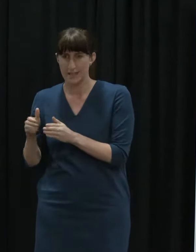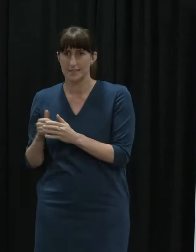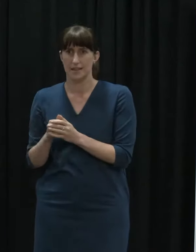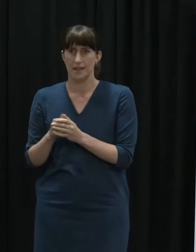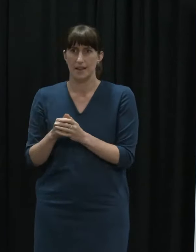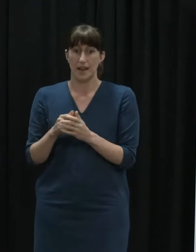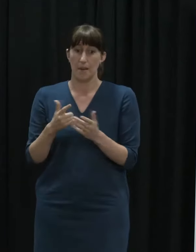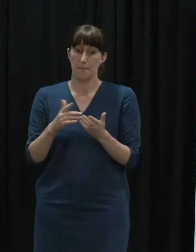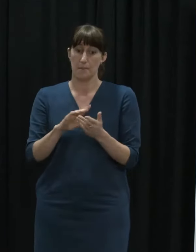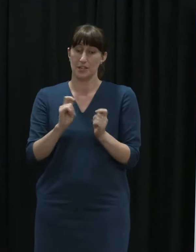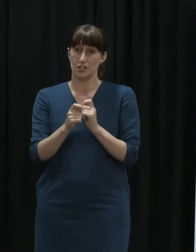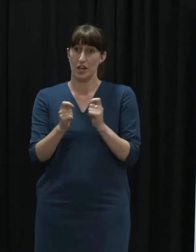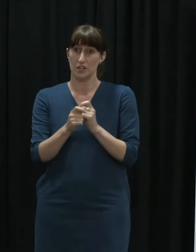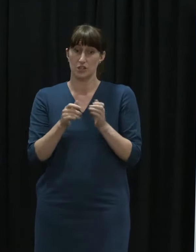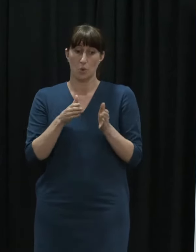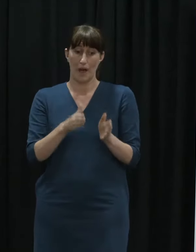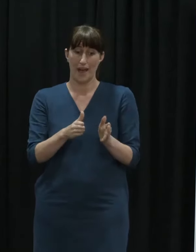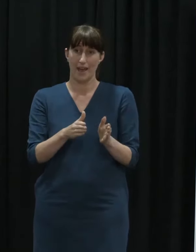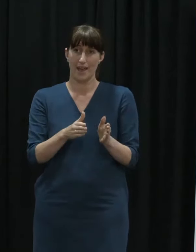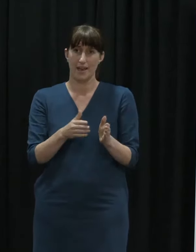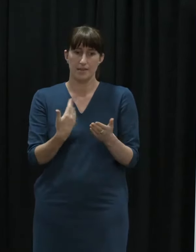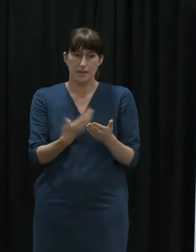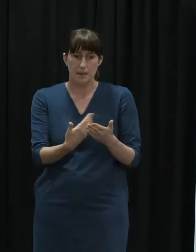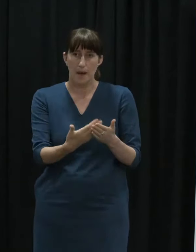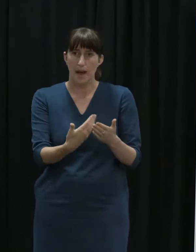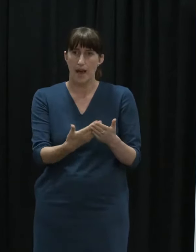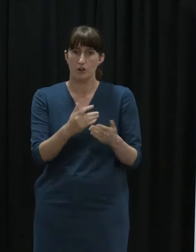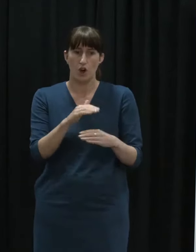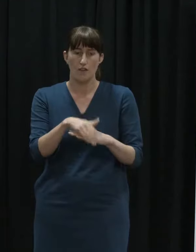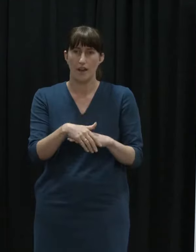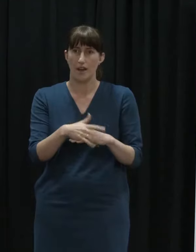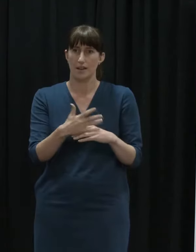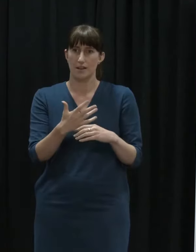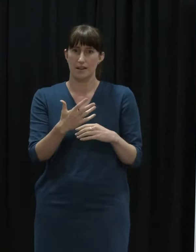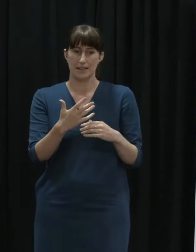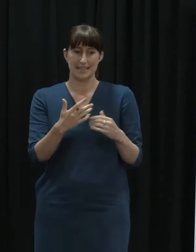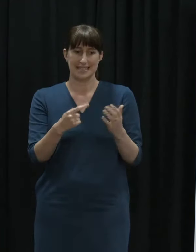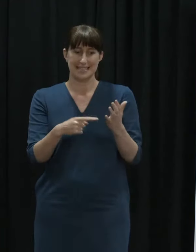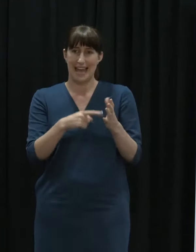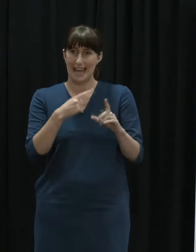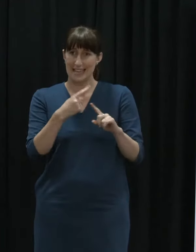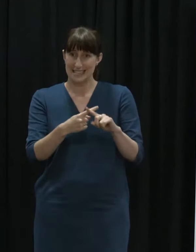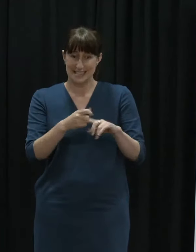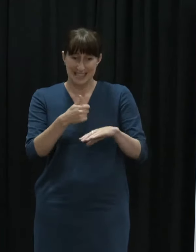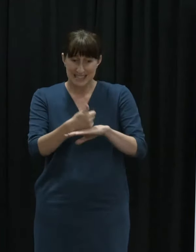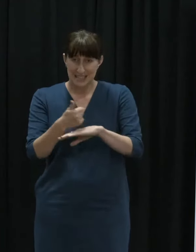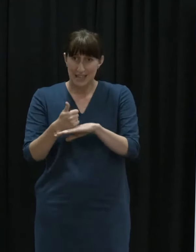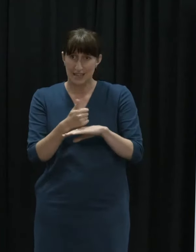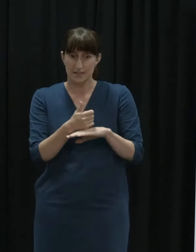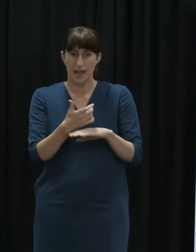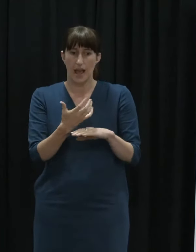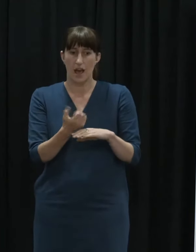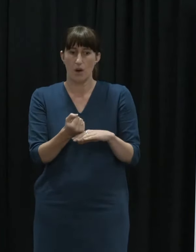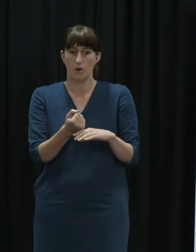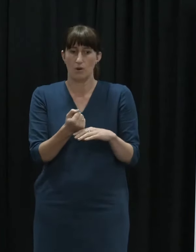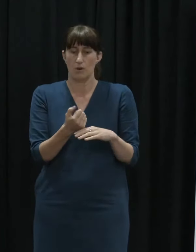you have heard me say many times before, use all the tools available to us whether it is